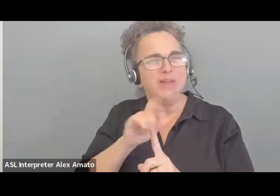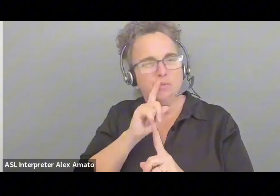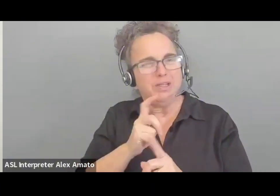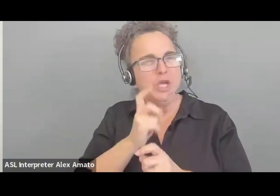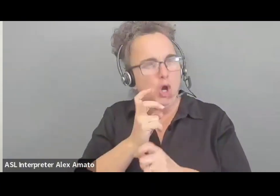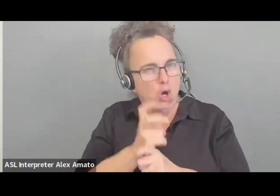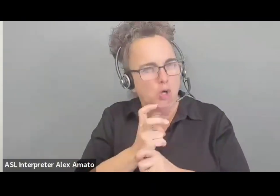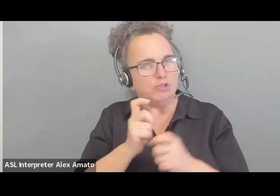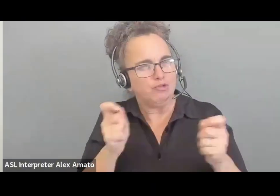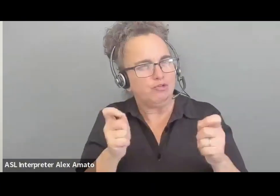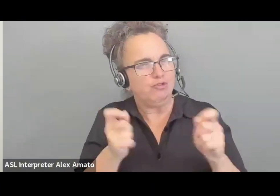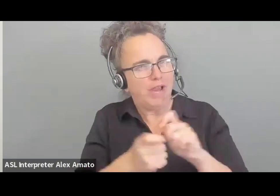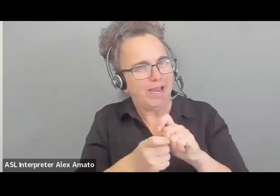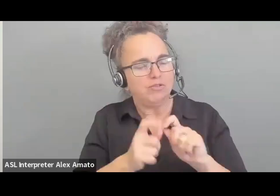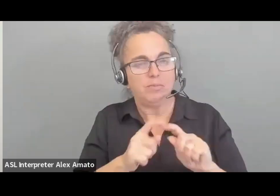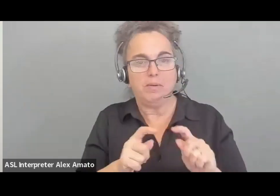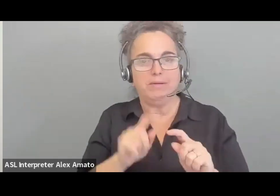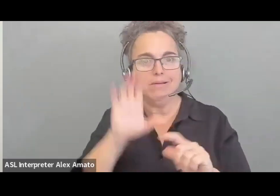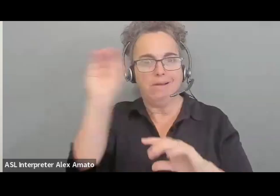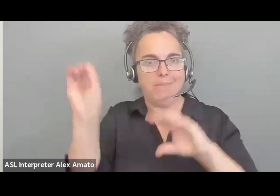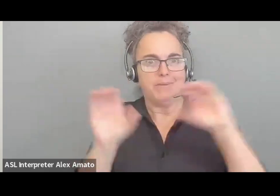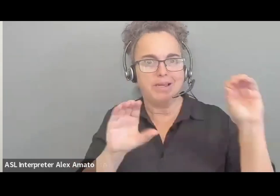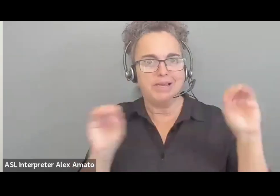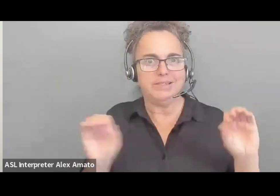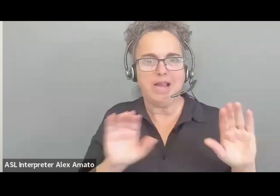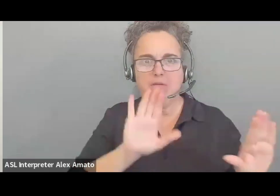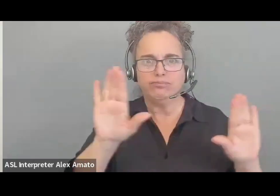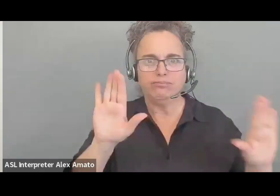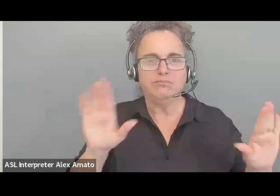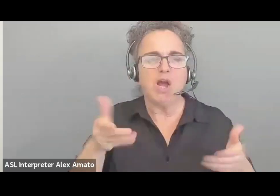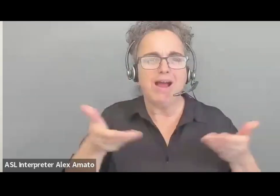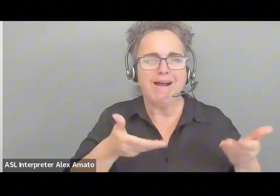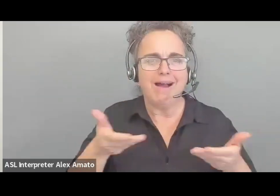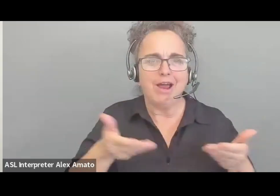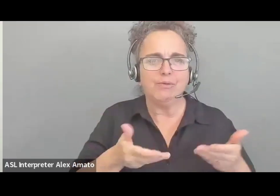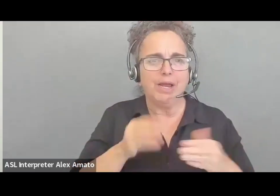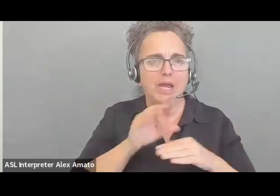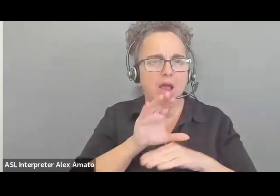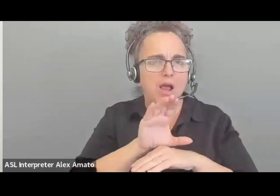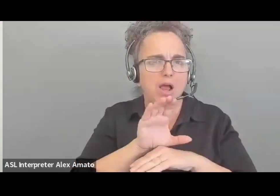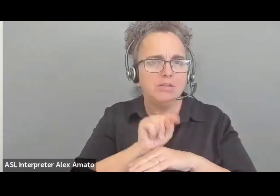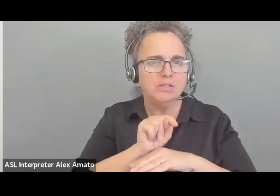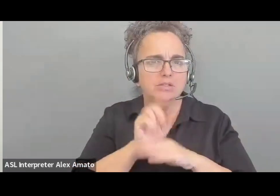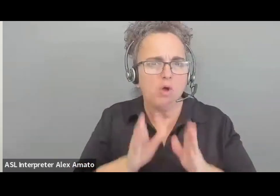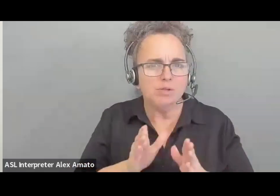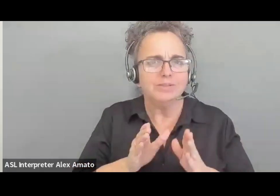that all these organizations are hiring consultants, they're hiring teams internally to run accessibility.